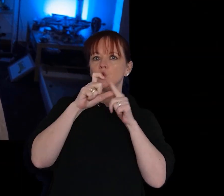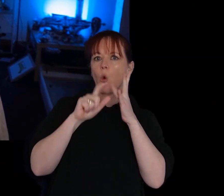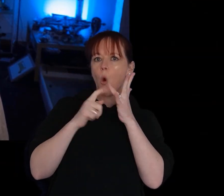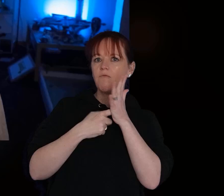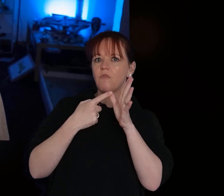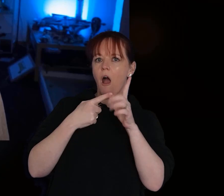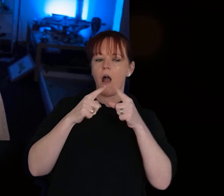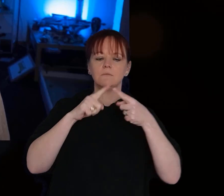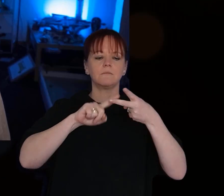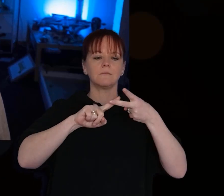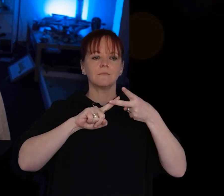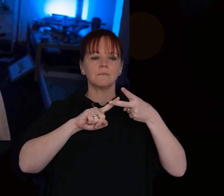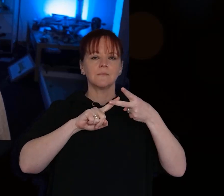Just Dance 2025,